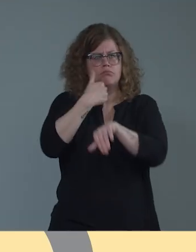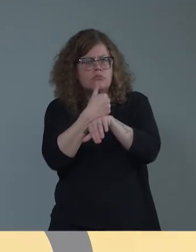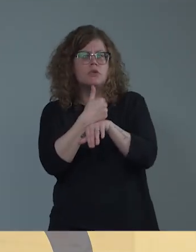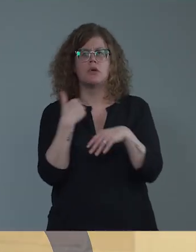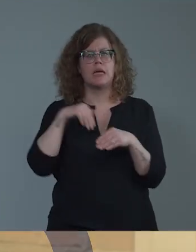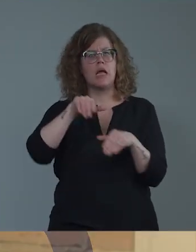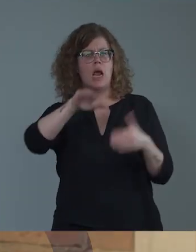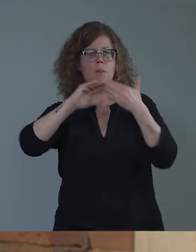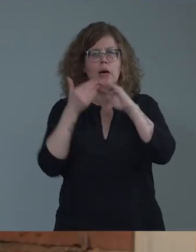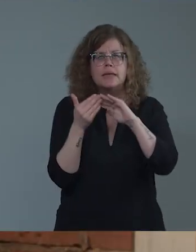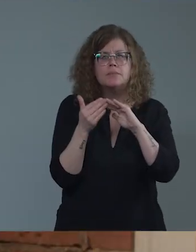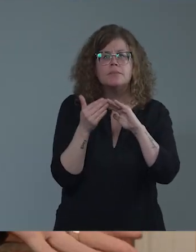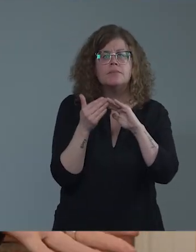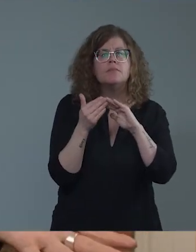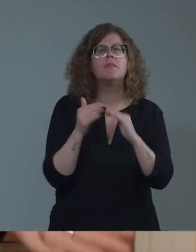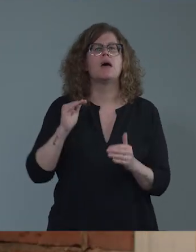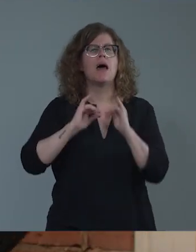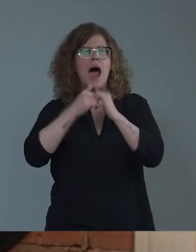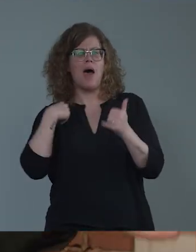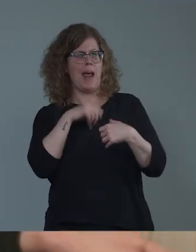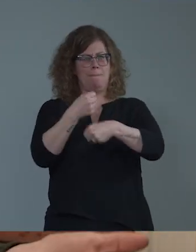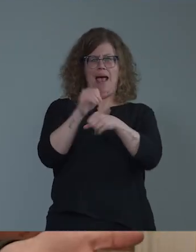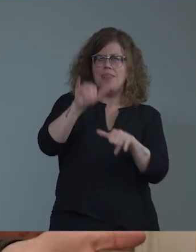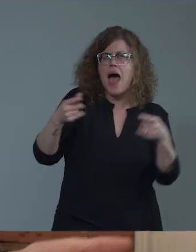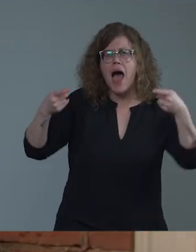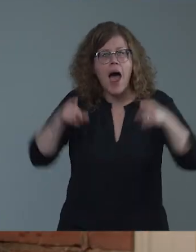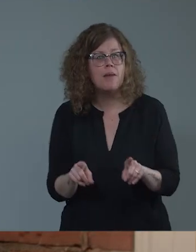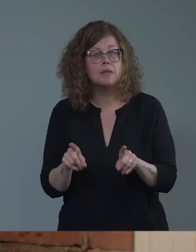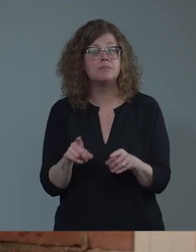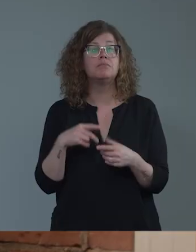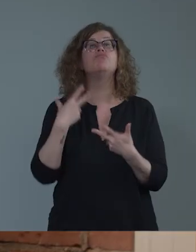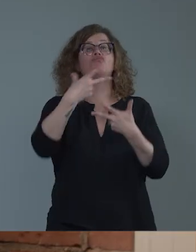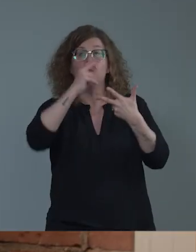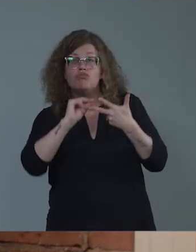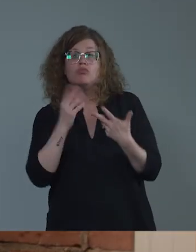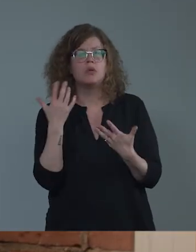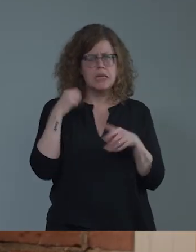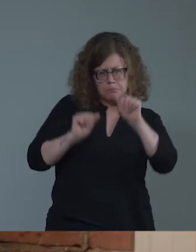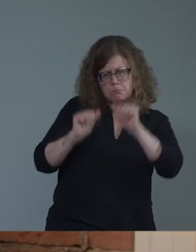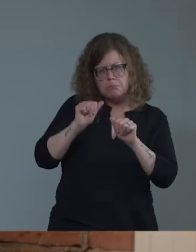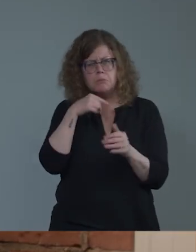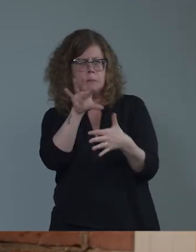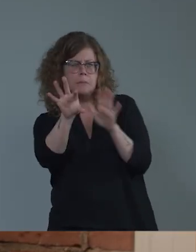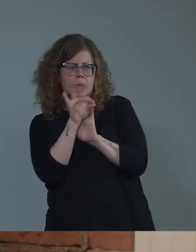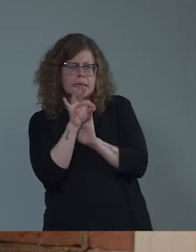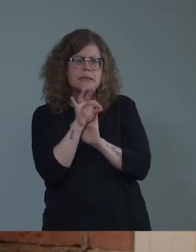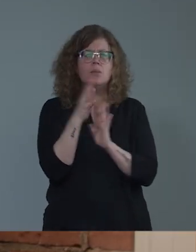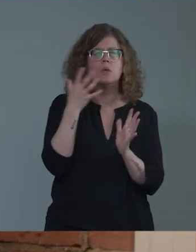This is where you say I have an idea that something could go here. This is where we want an art project to exist in our community.